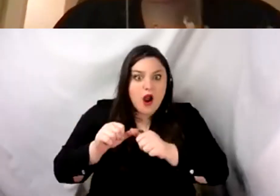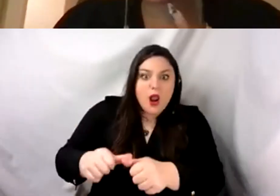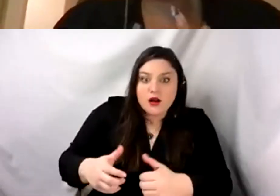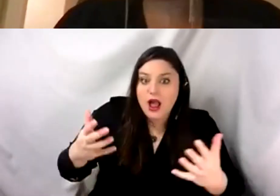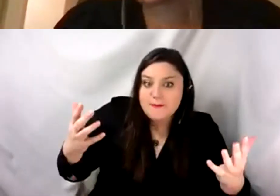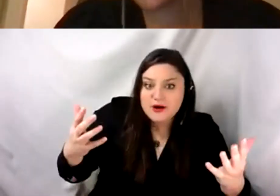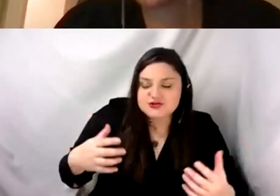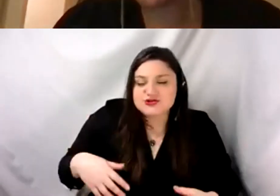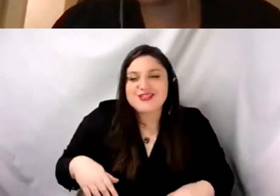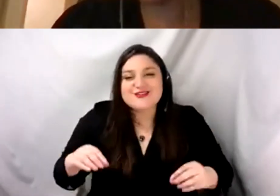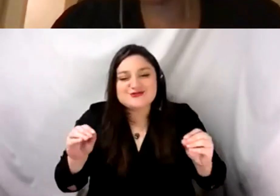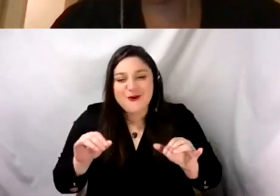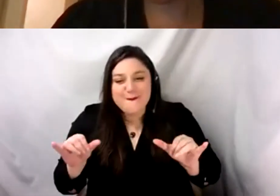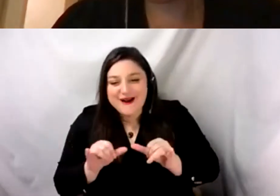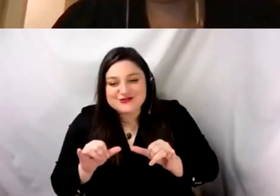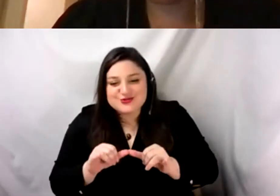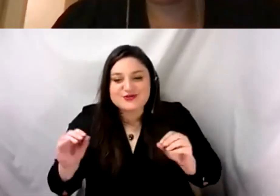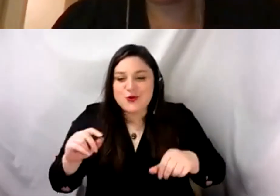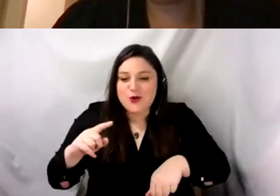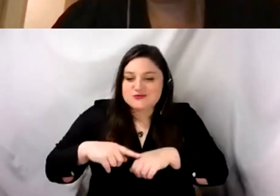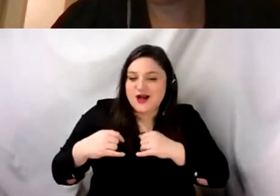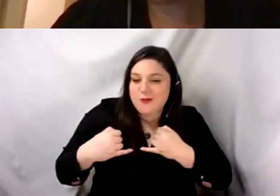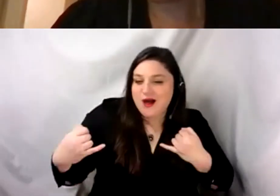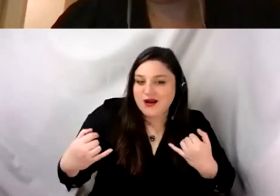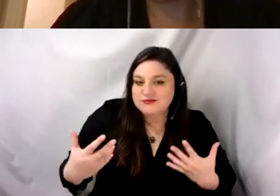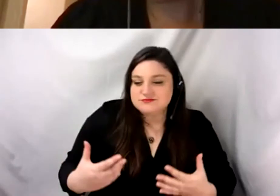us.